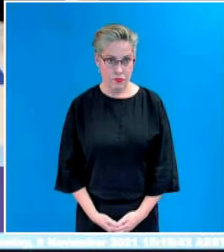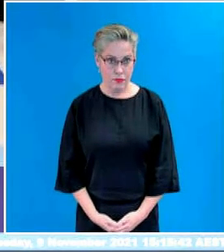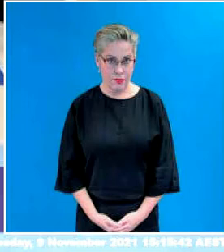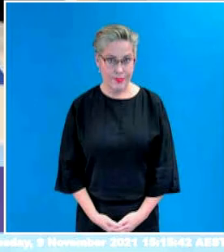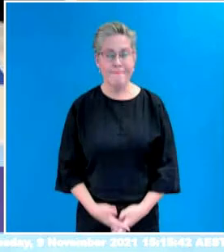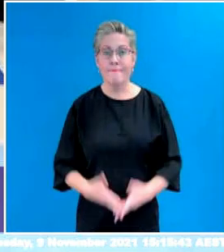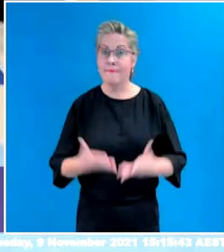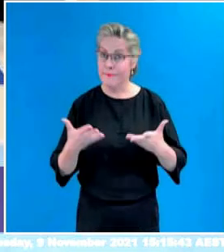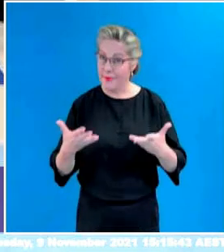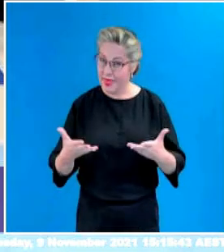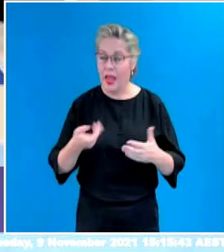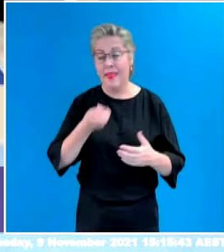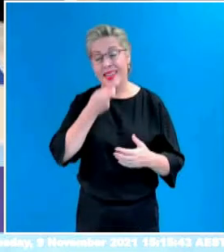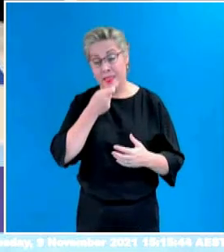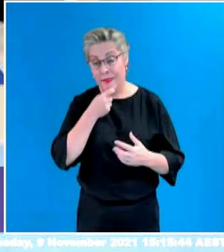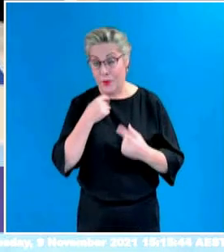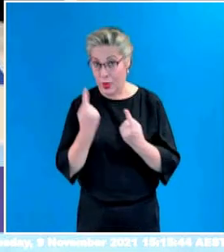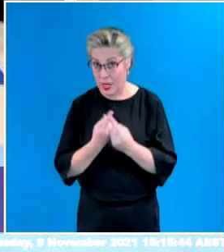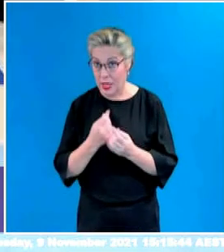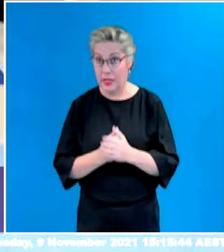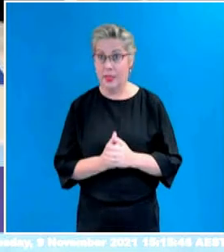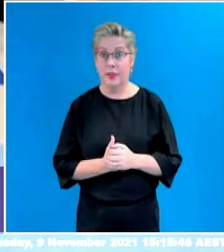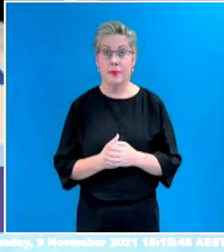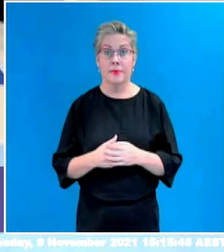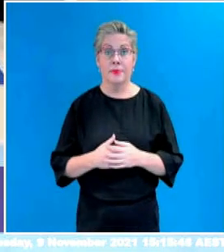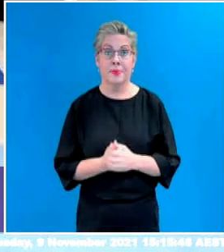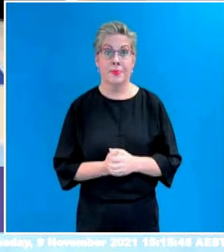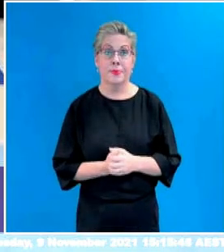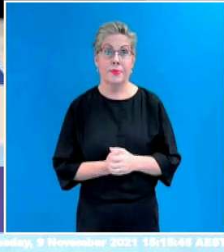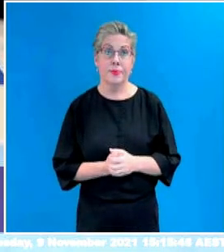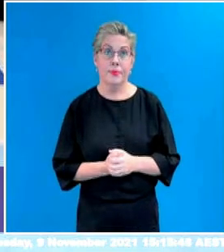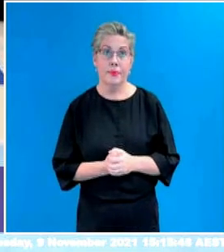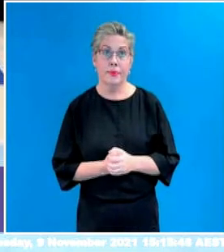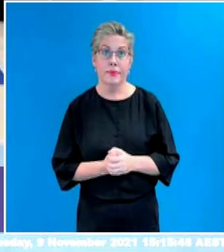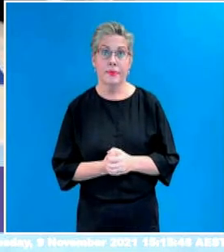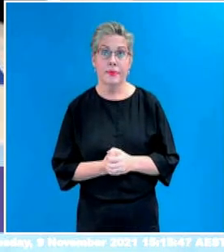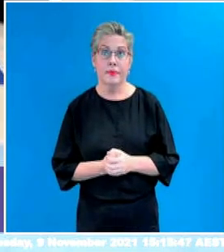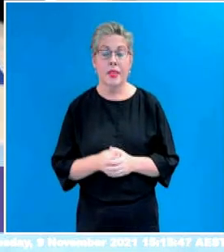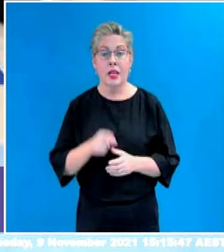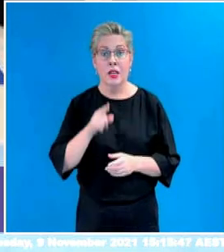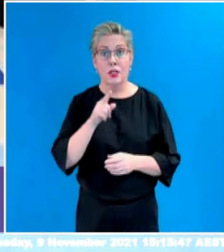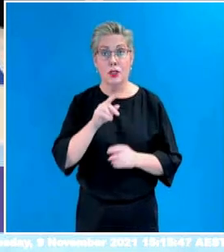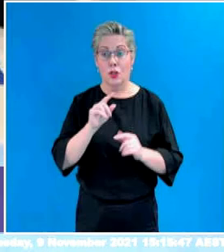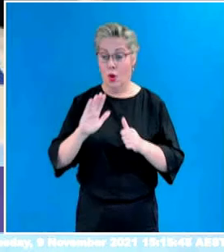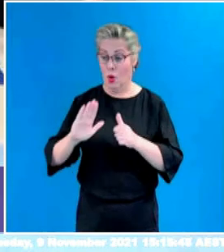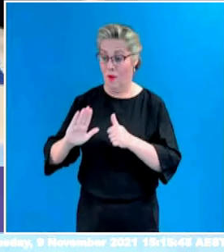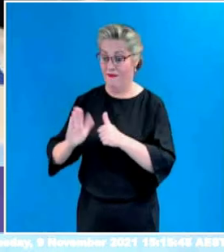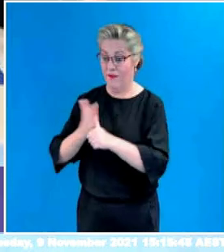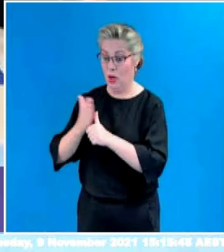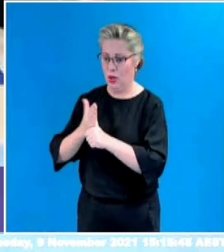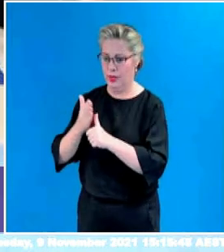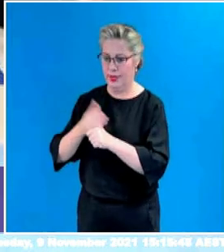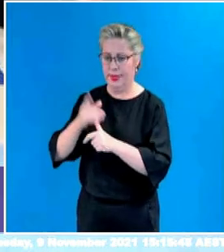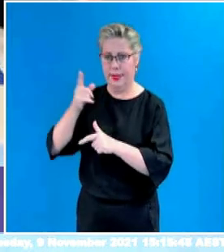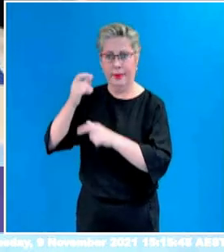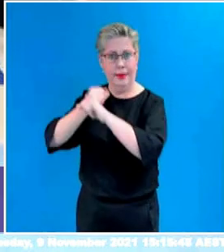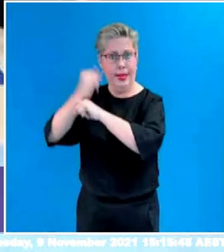One is how this principle has turned up in international courts and in the UN